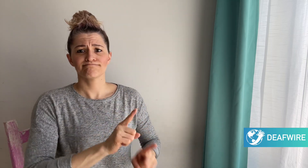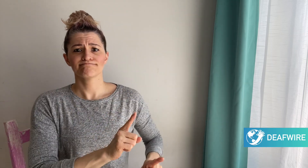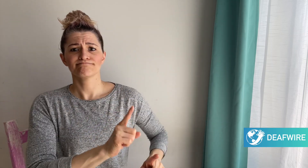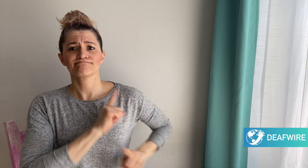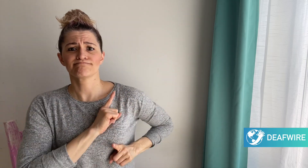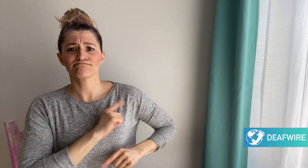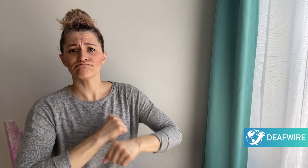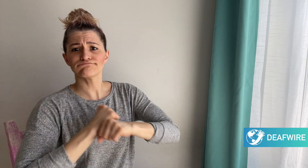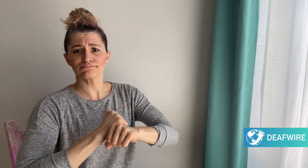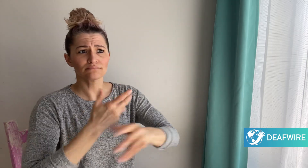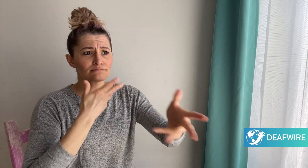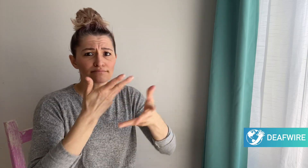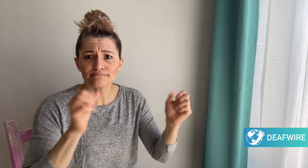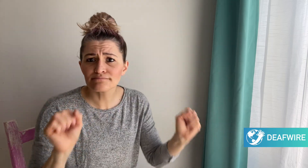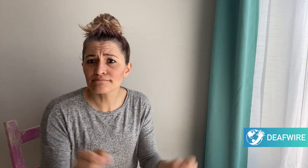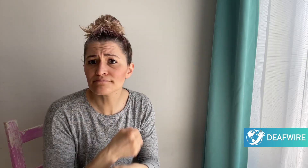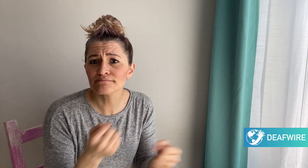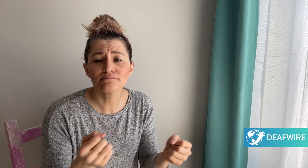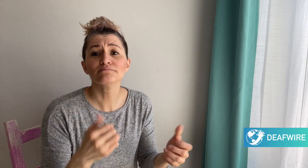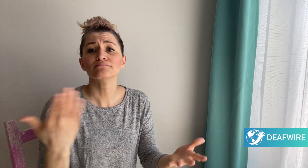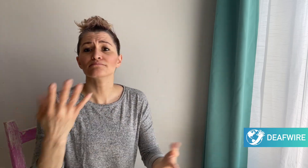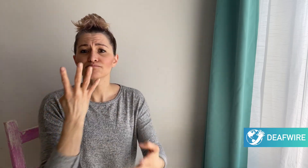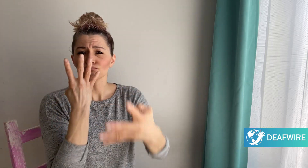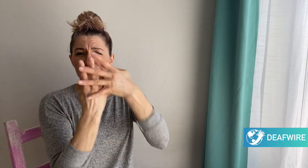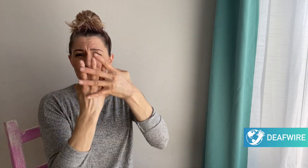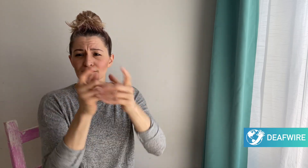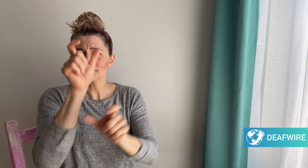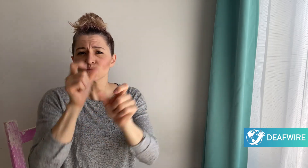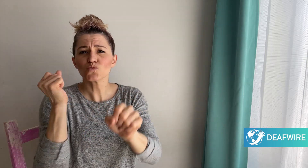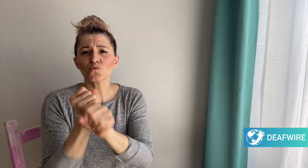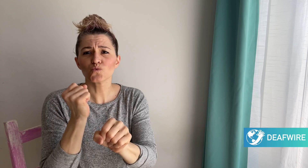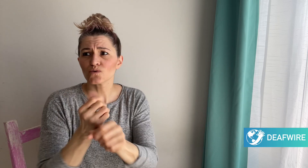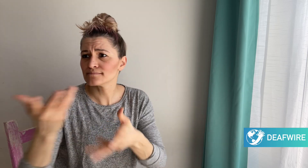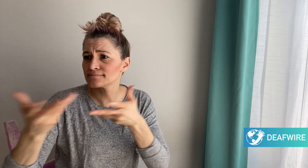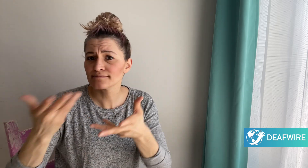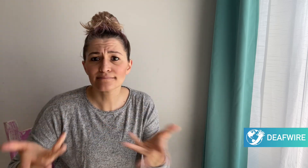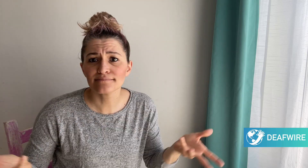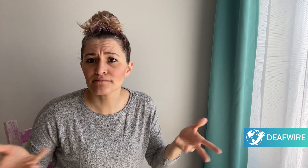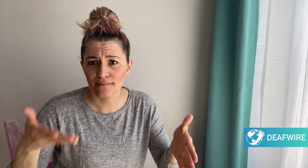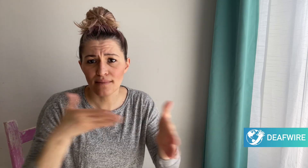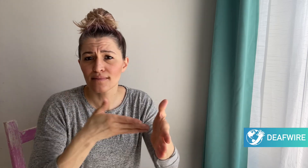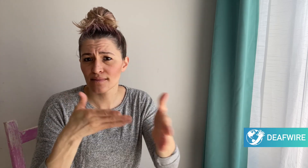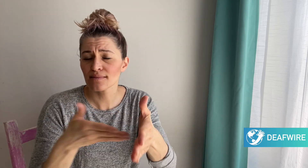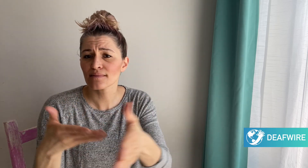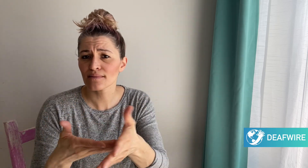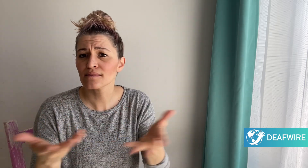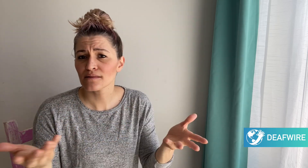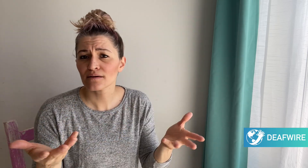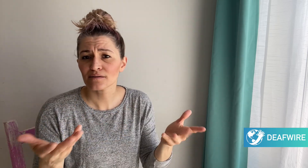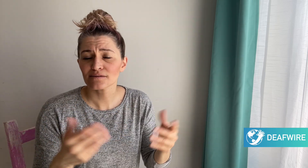security guards, and prison staff.